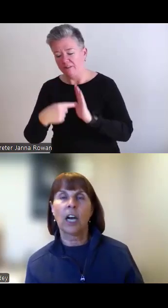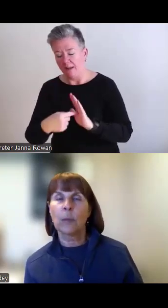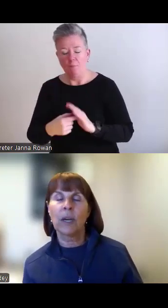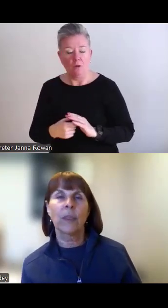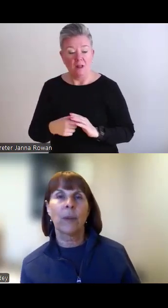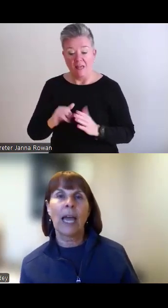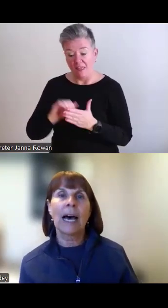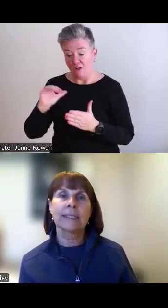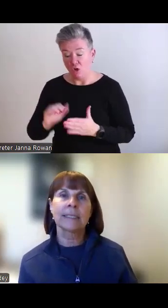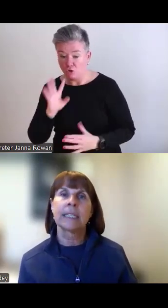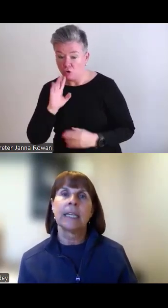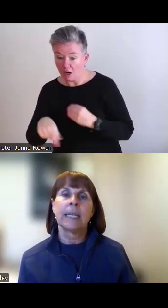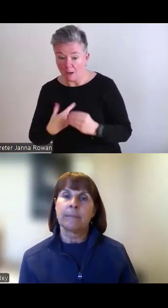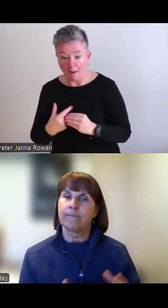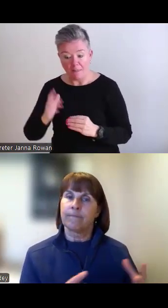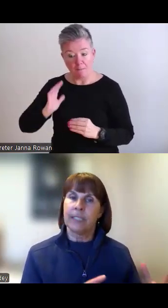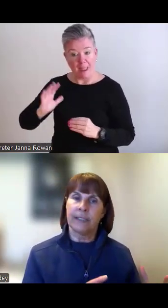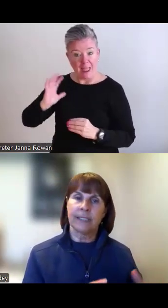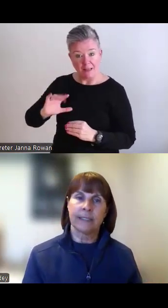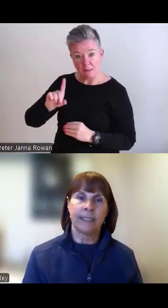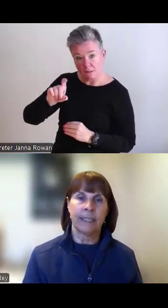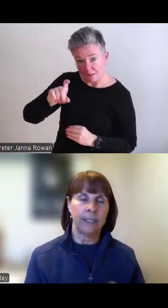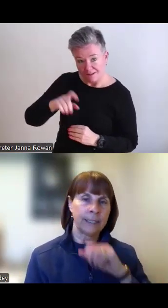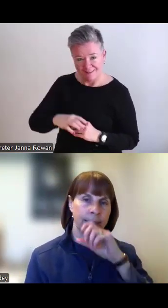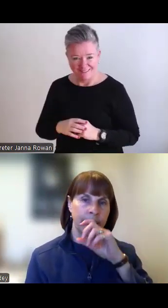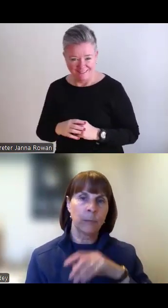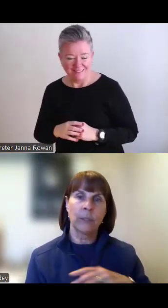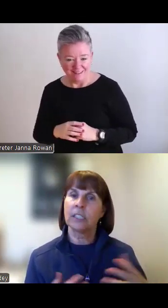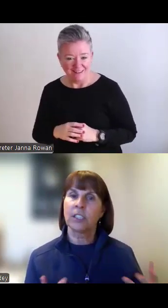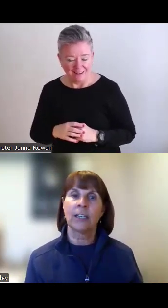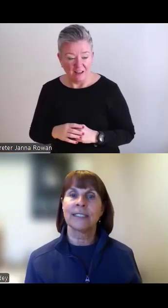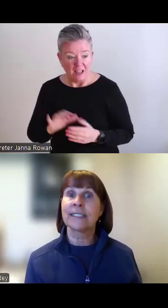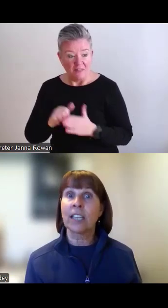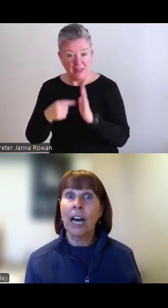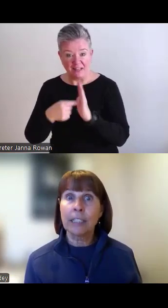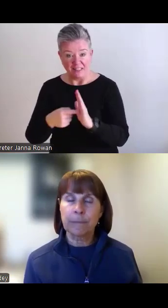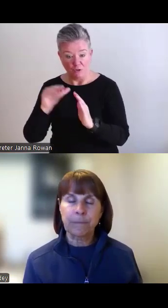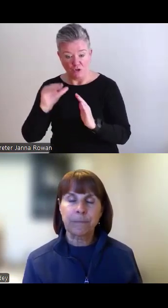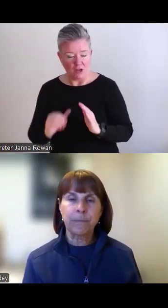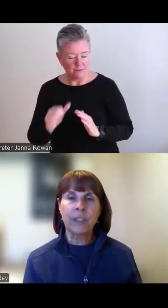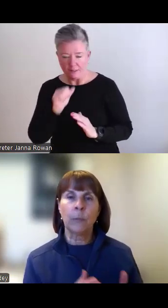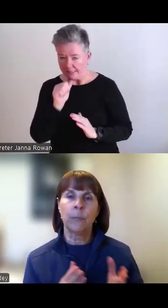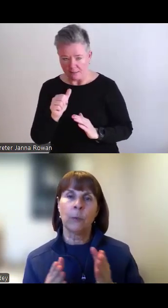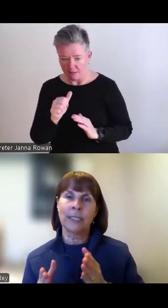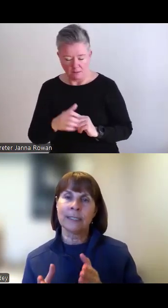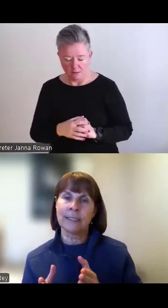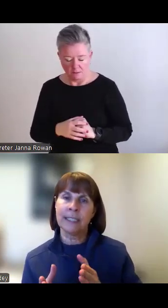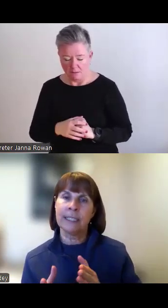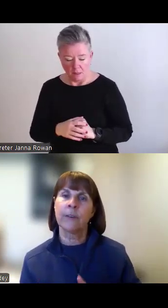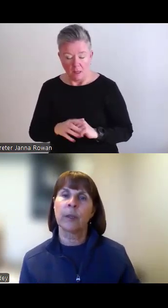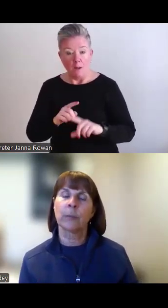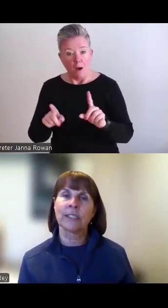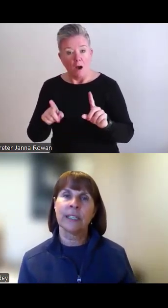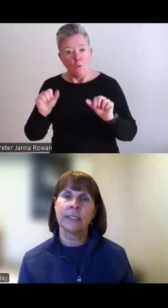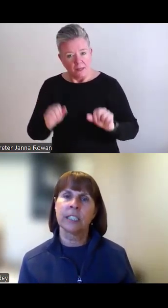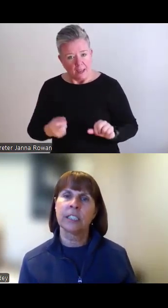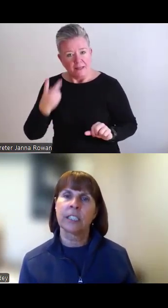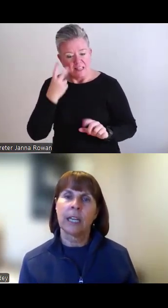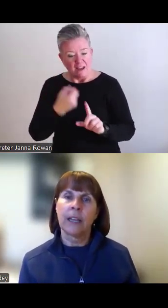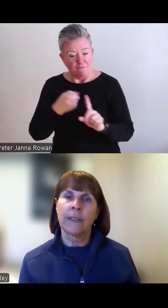child talk about the past. In this example, the child does not, but we can see from the percentage